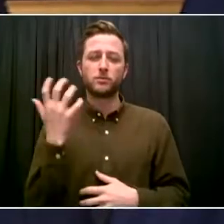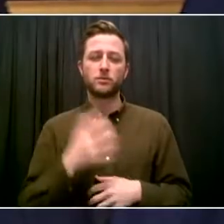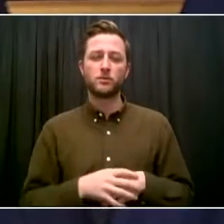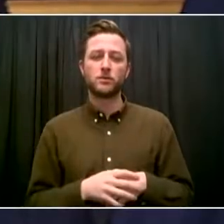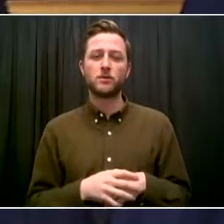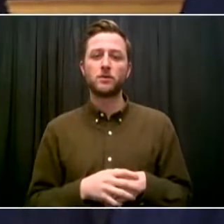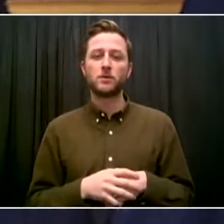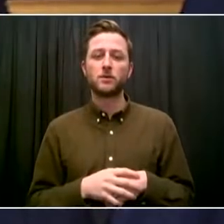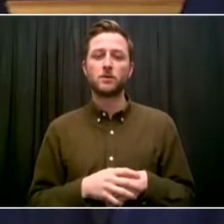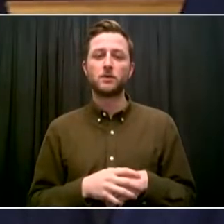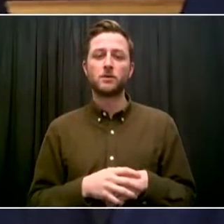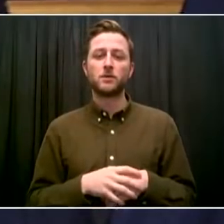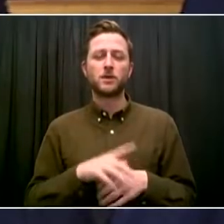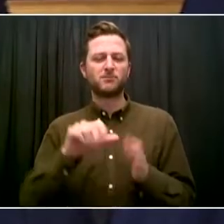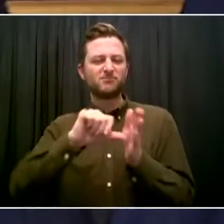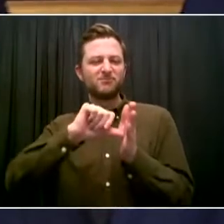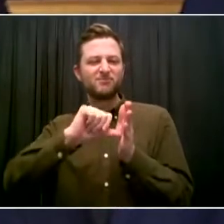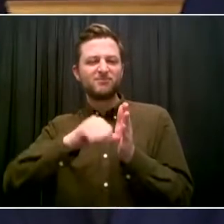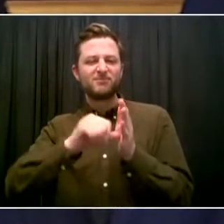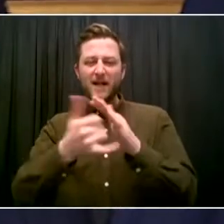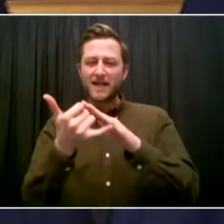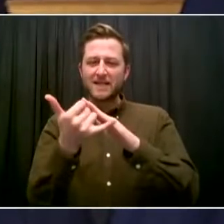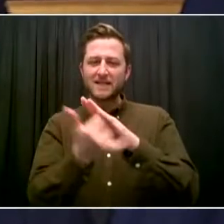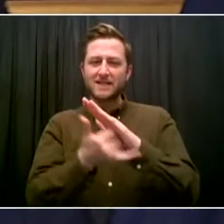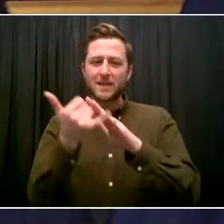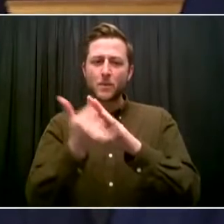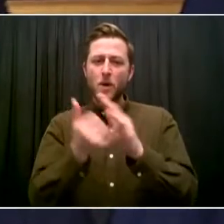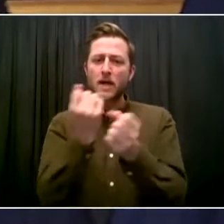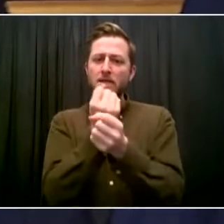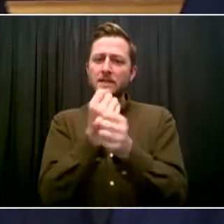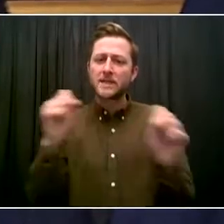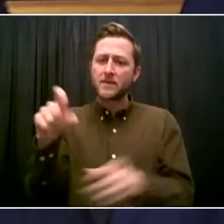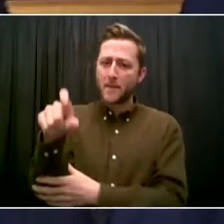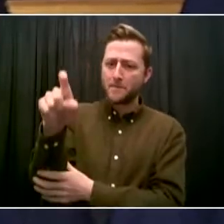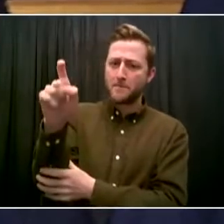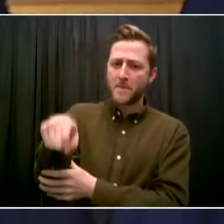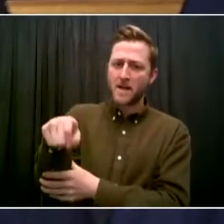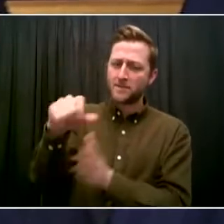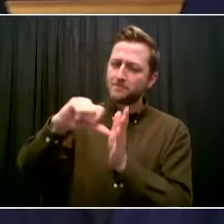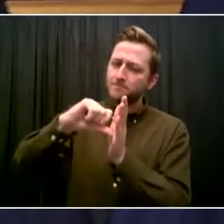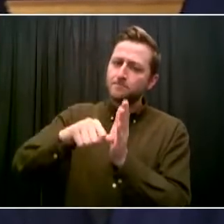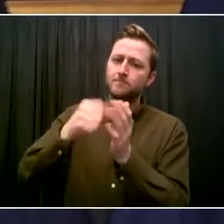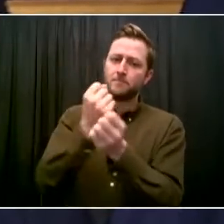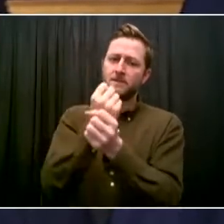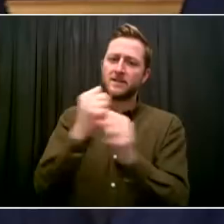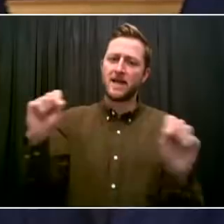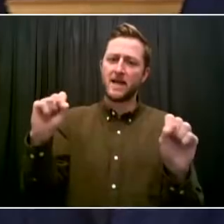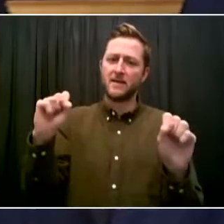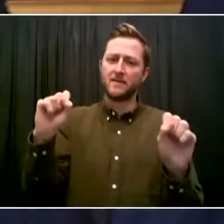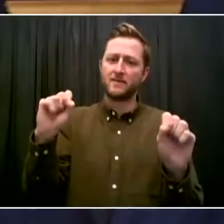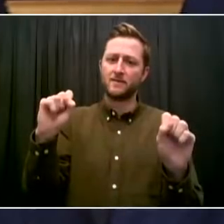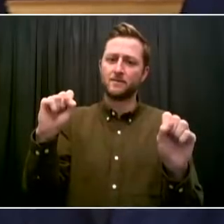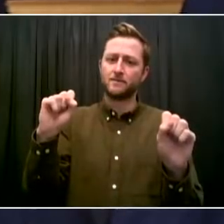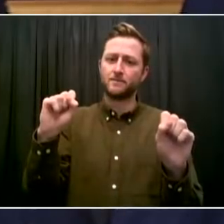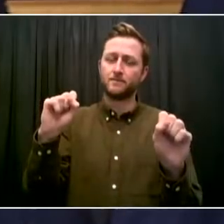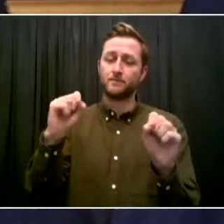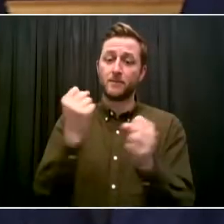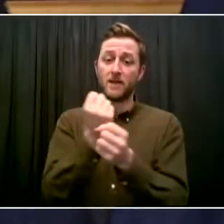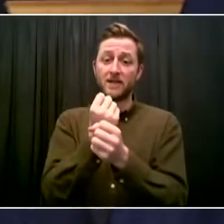LOSING A NEW YORKER AND TH AT